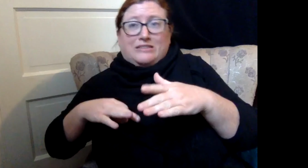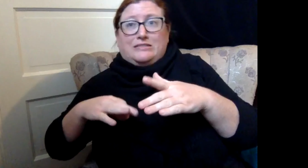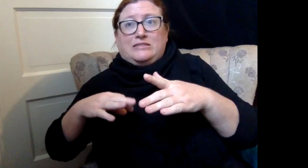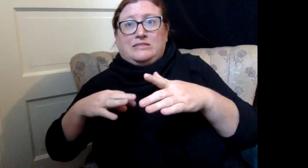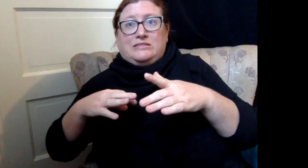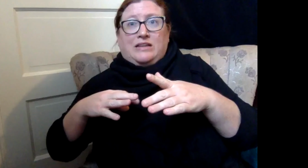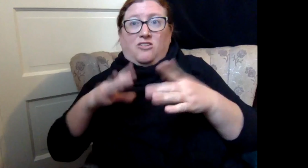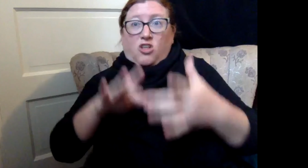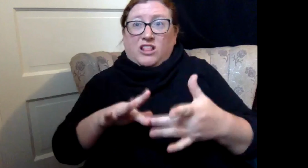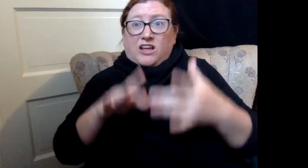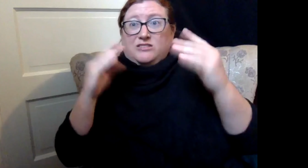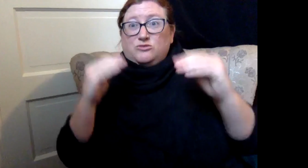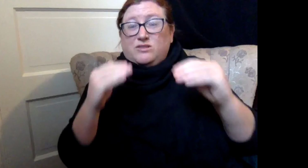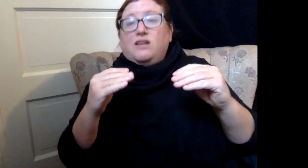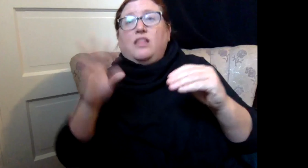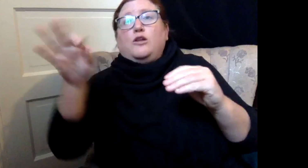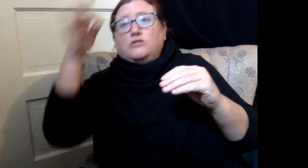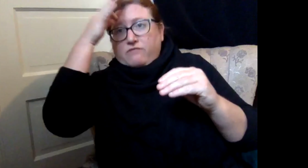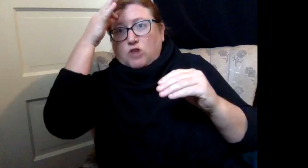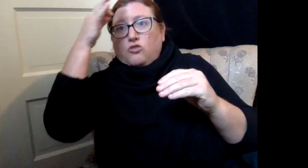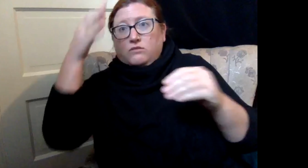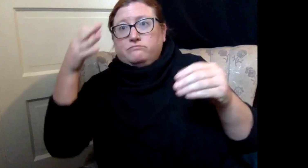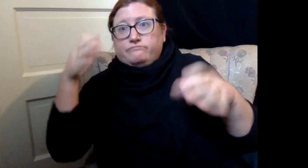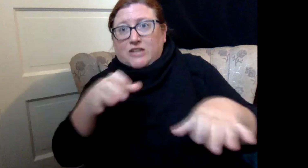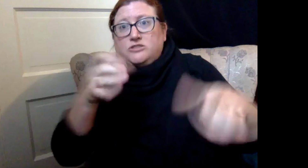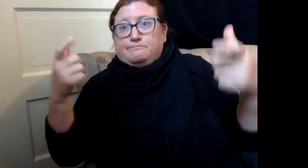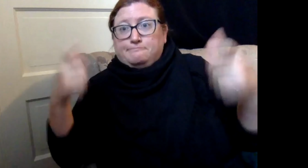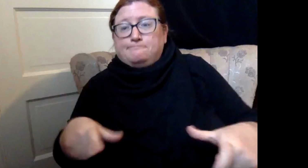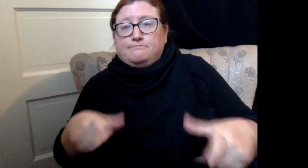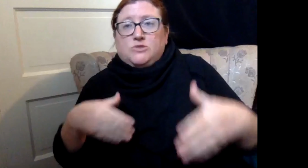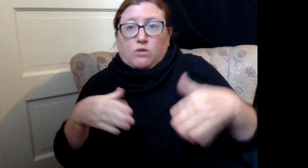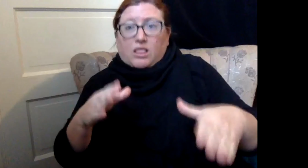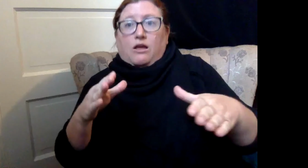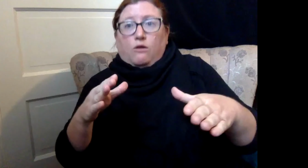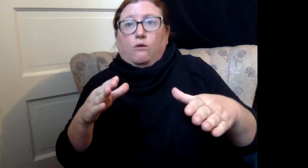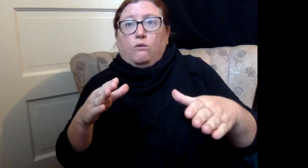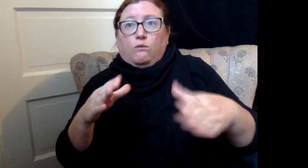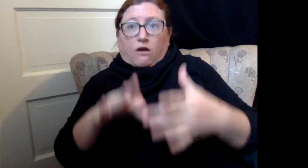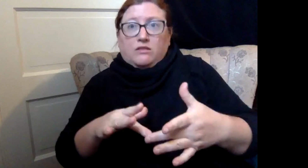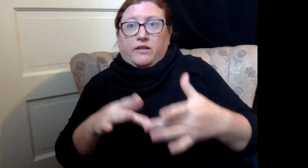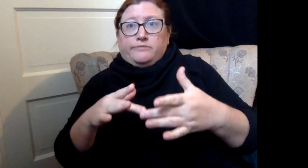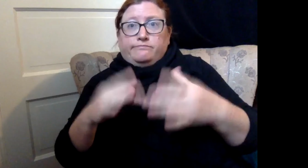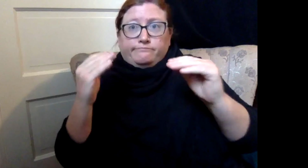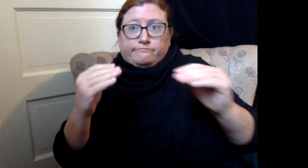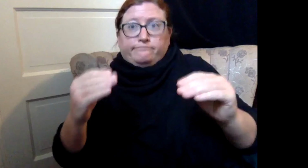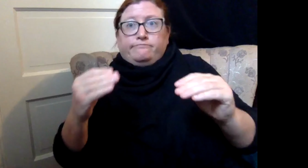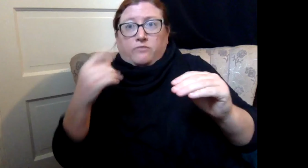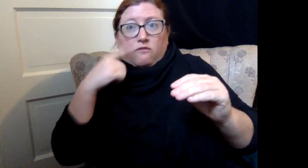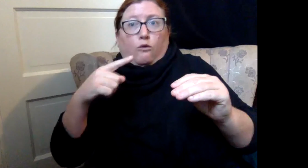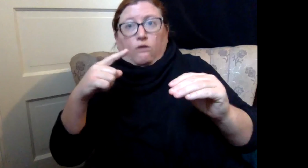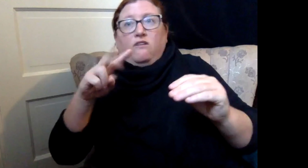students. Restrictions against them having on-line instruction and access to benefits. There has been federal action taken to allow for on-line instruction for